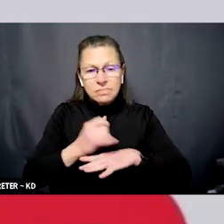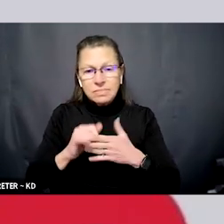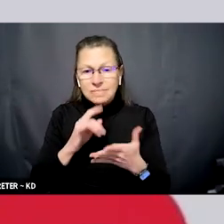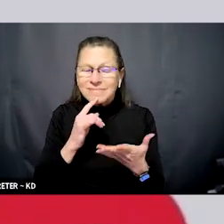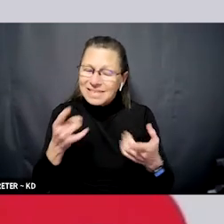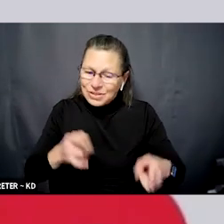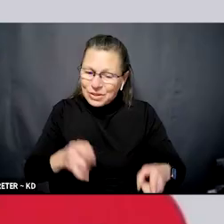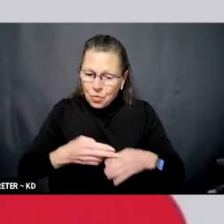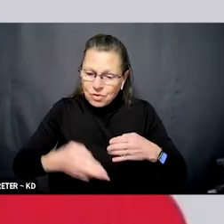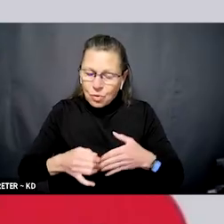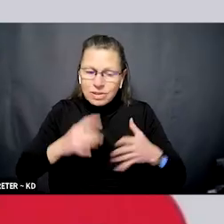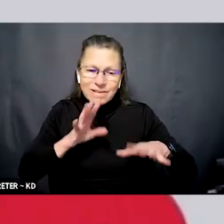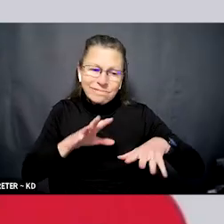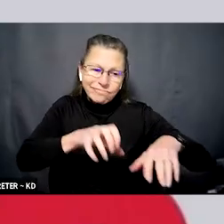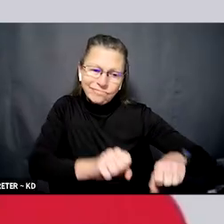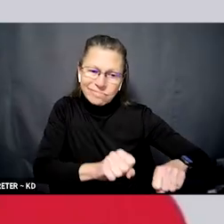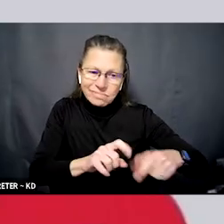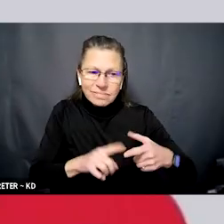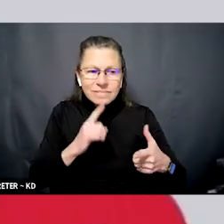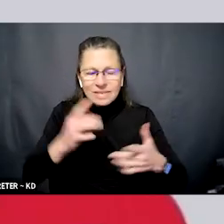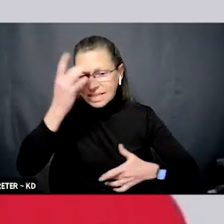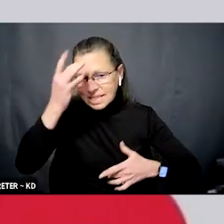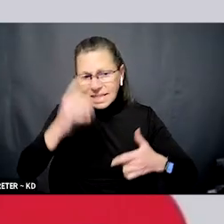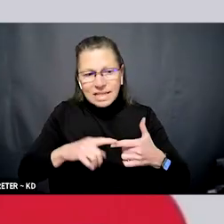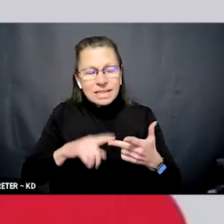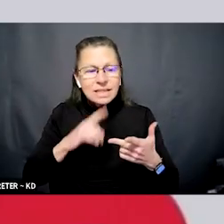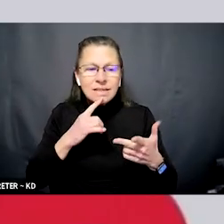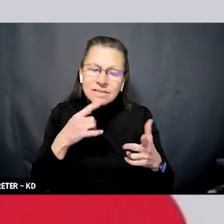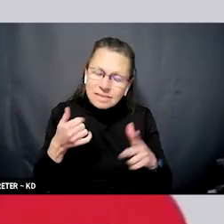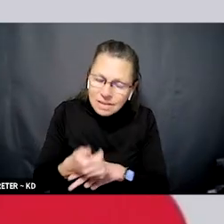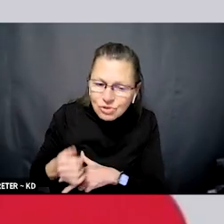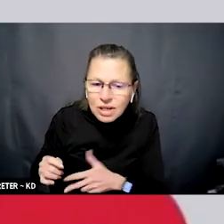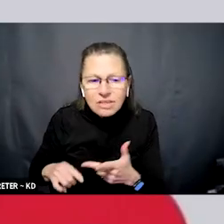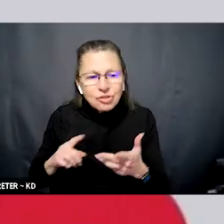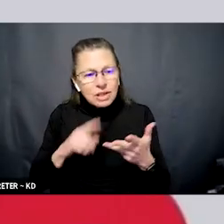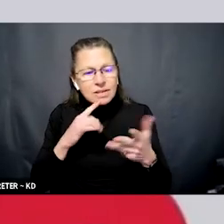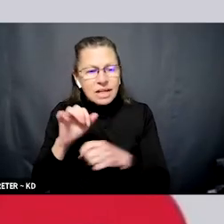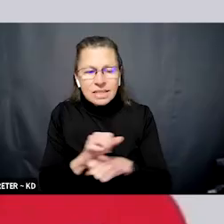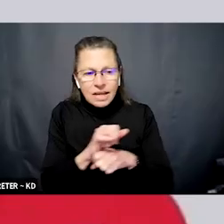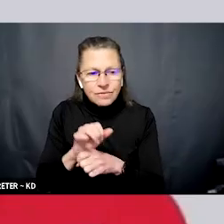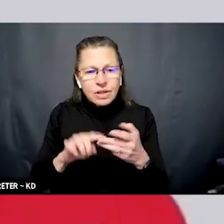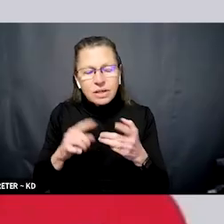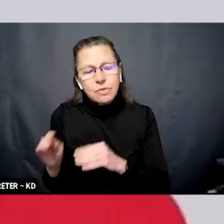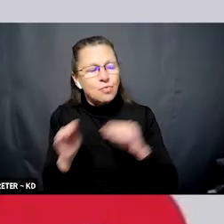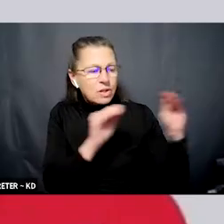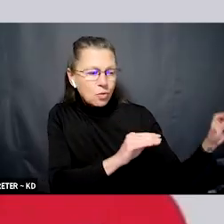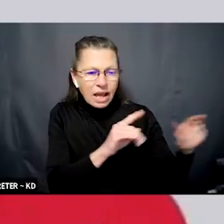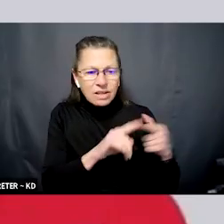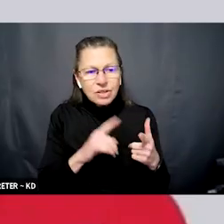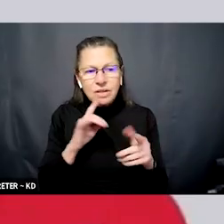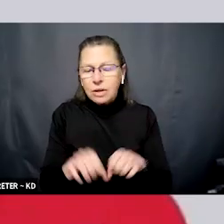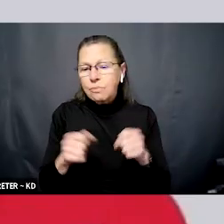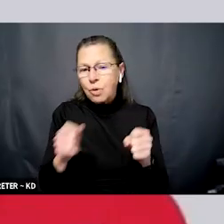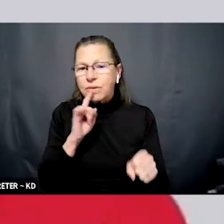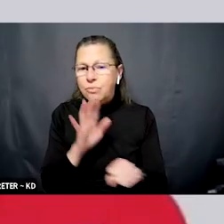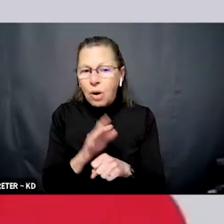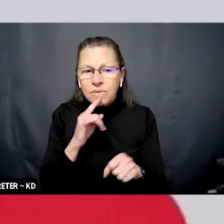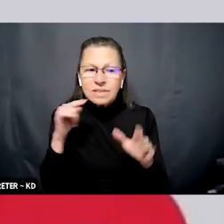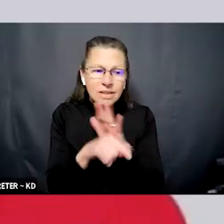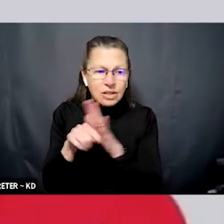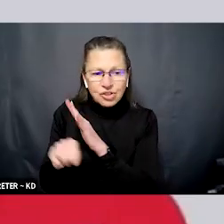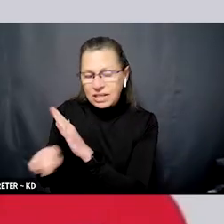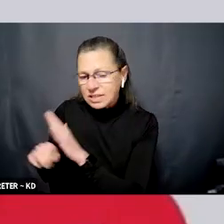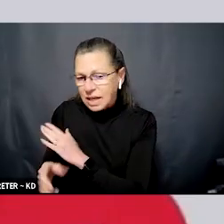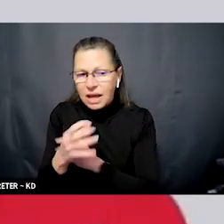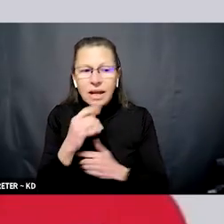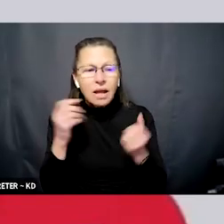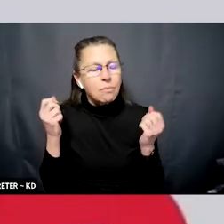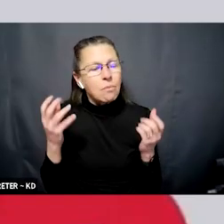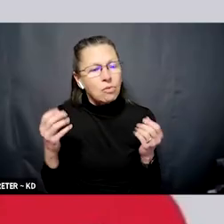disease, subjugation, slavery, relocation, broken promises, genocide, and multigenerational trauma.